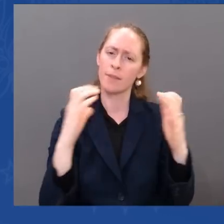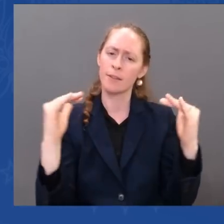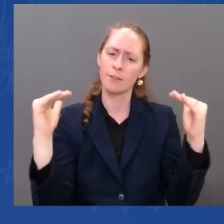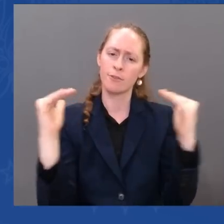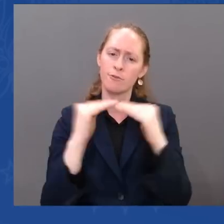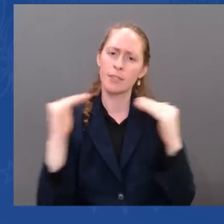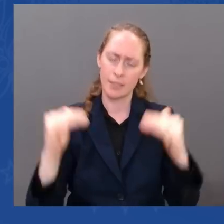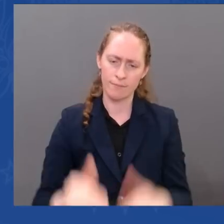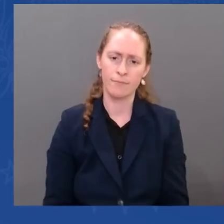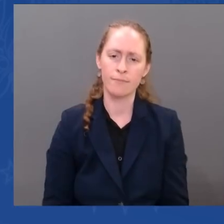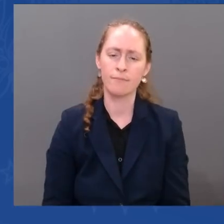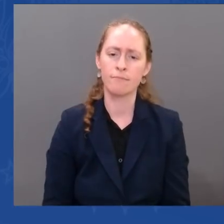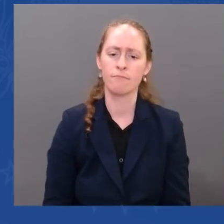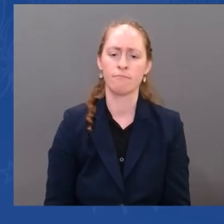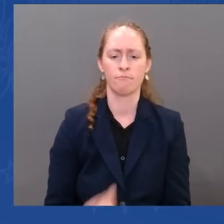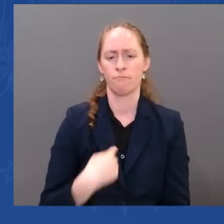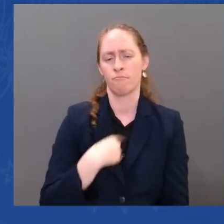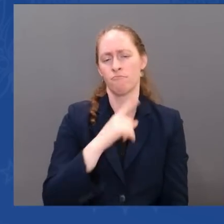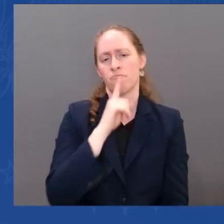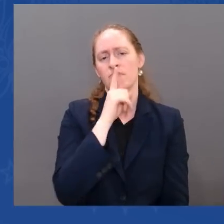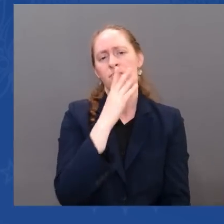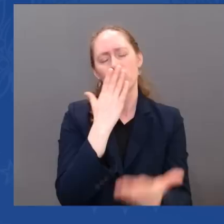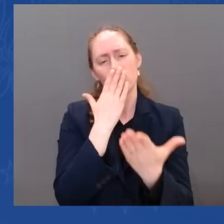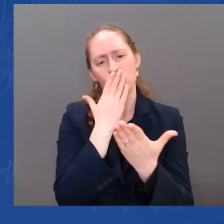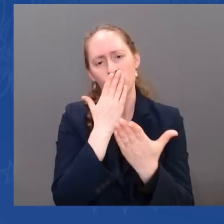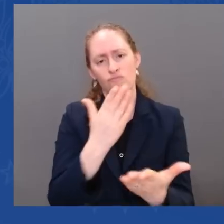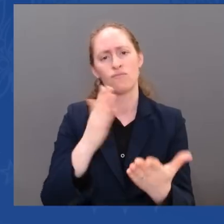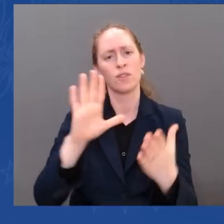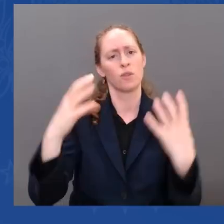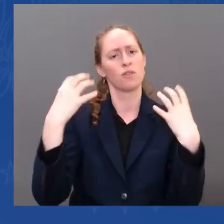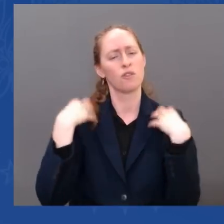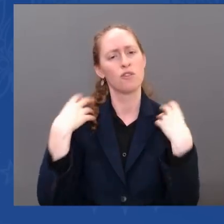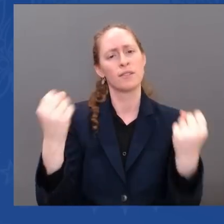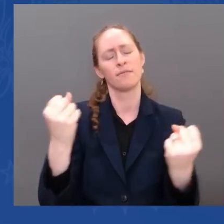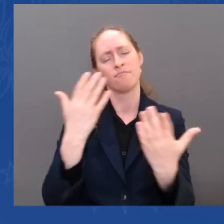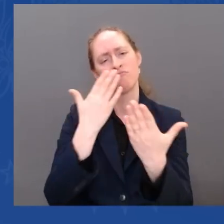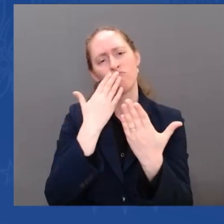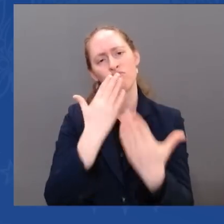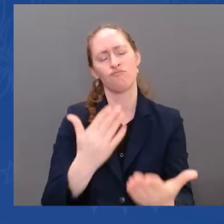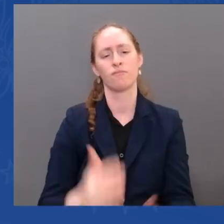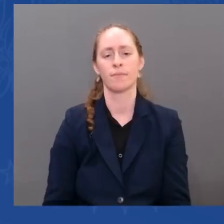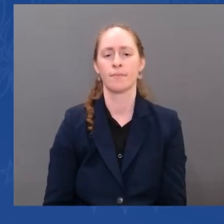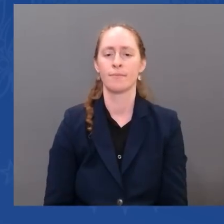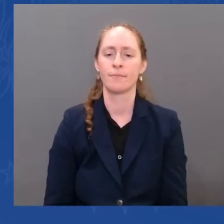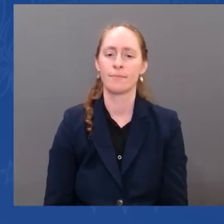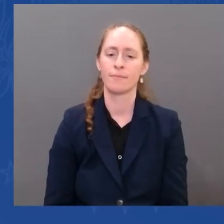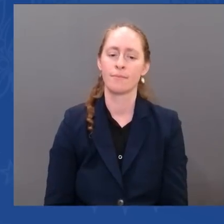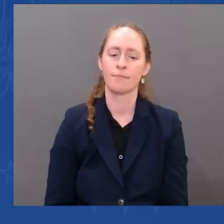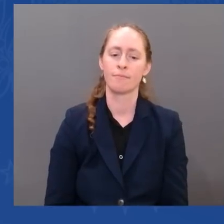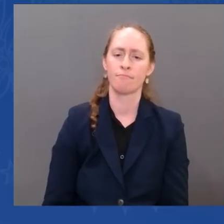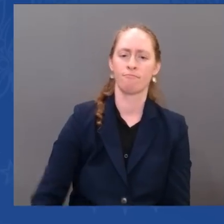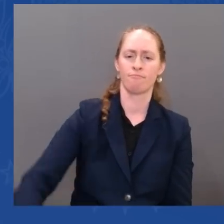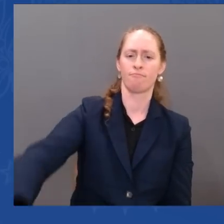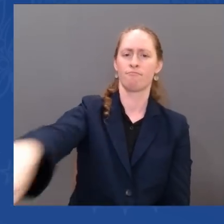as well as an immense pride in the heart and the heritage of our ancestors that they brought with them to America.